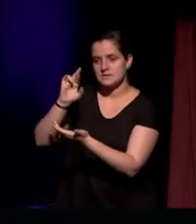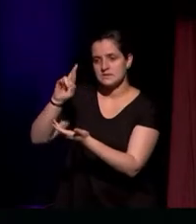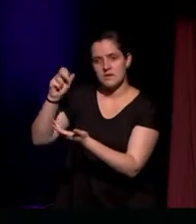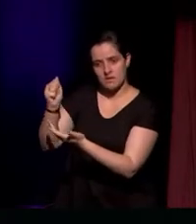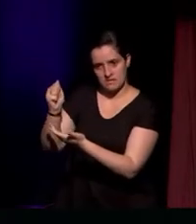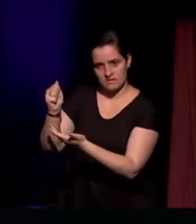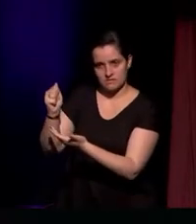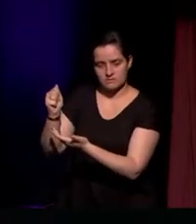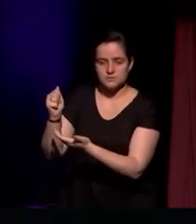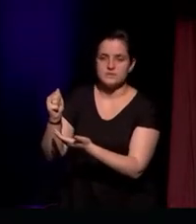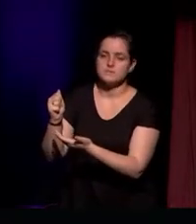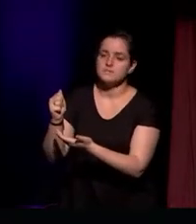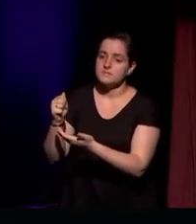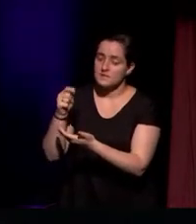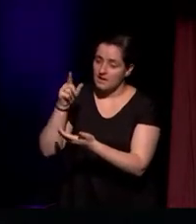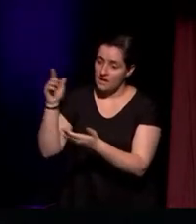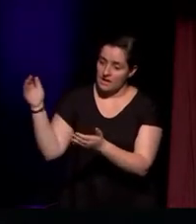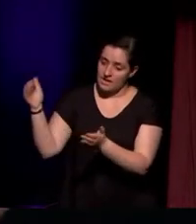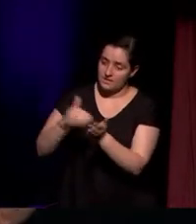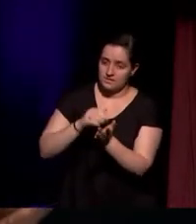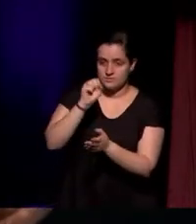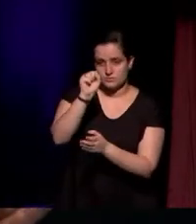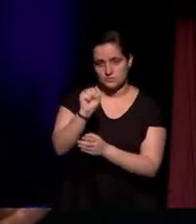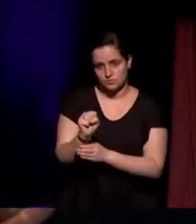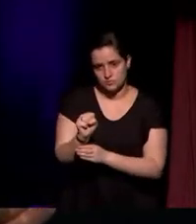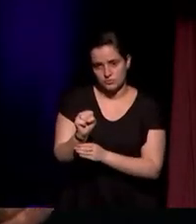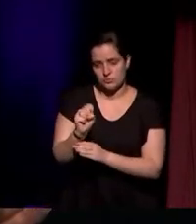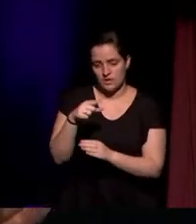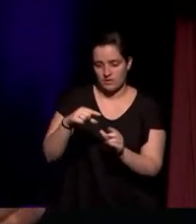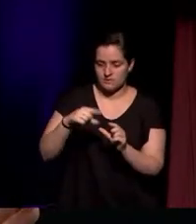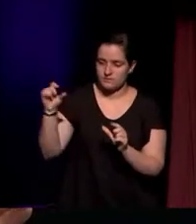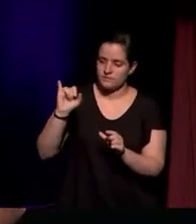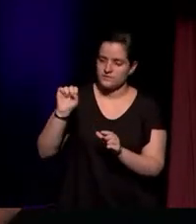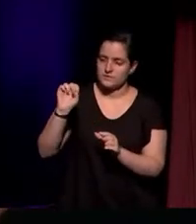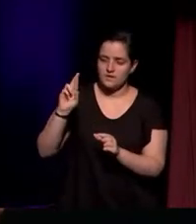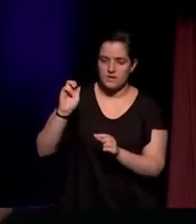and goes to the south, which borders Israel.